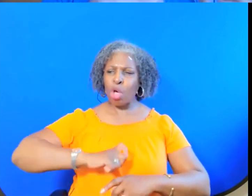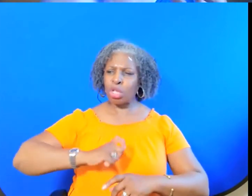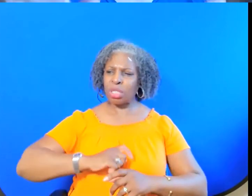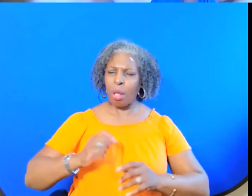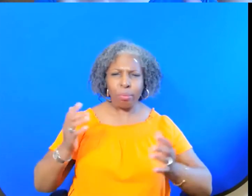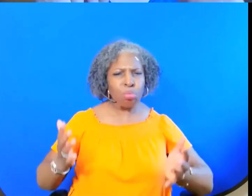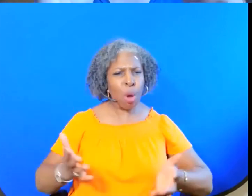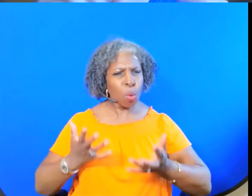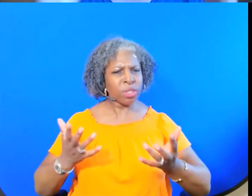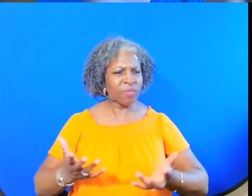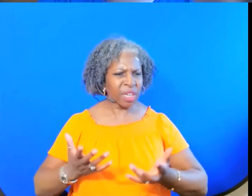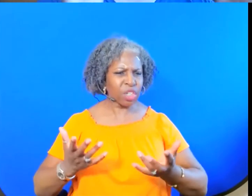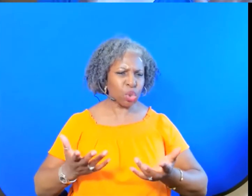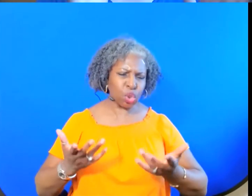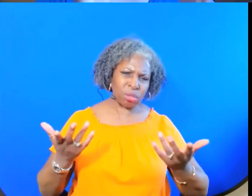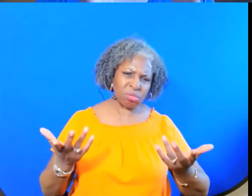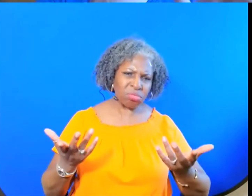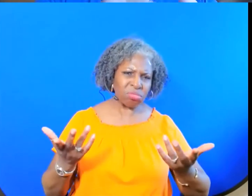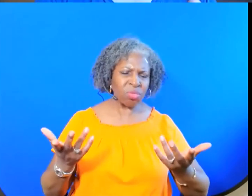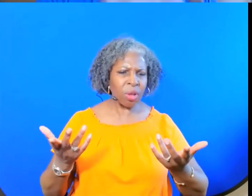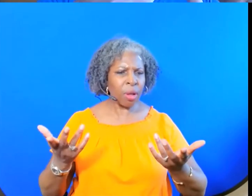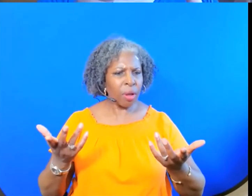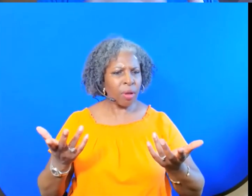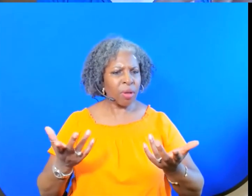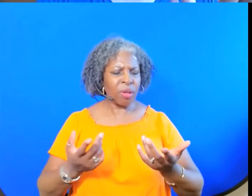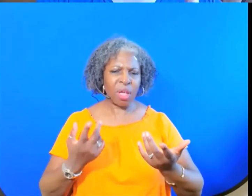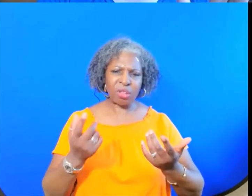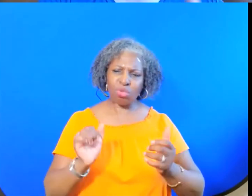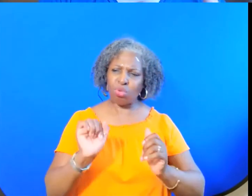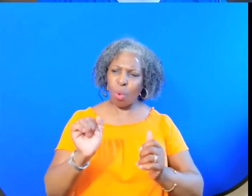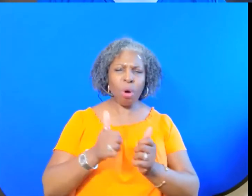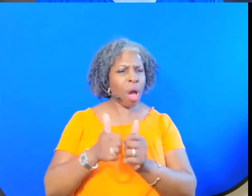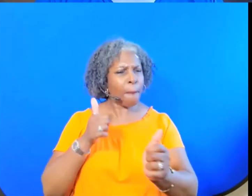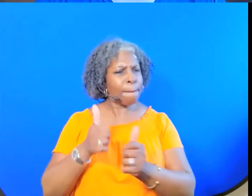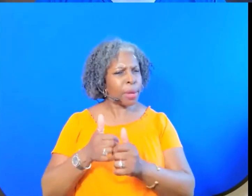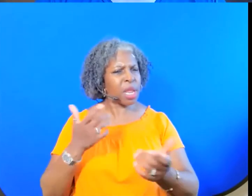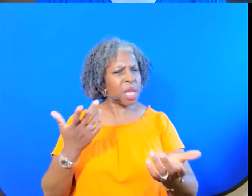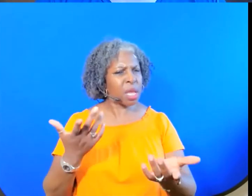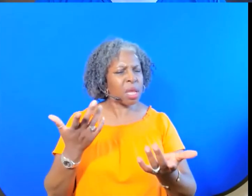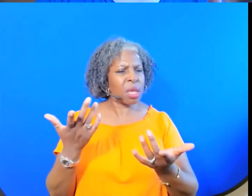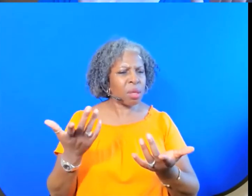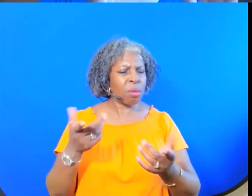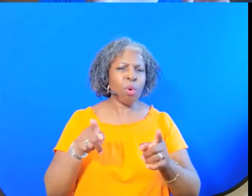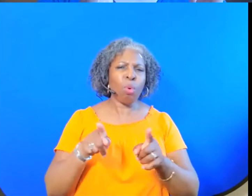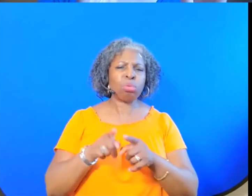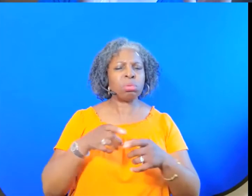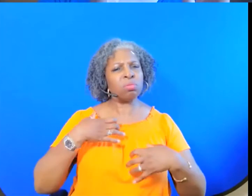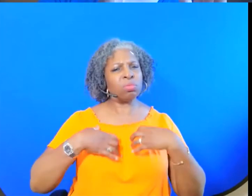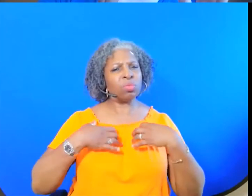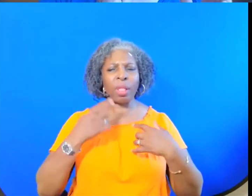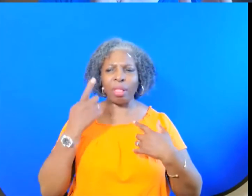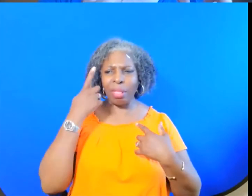not what personal motivations for you and your organisation. But then I think it's also interesting to think about, like, how –